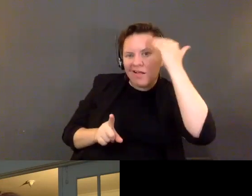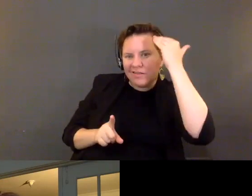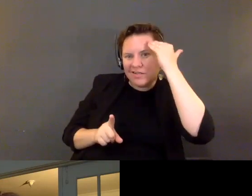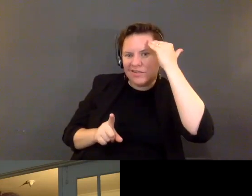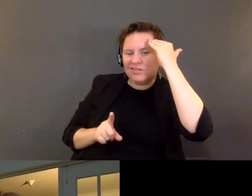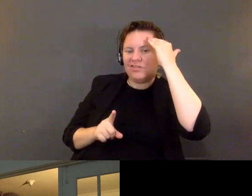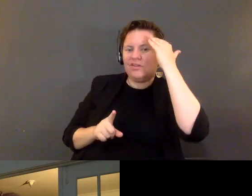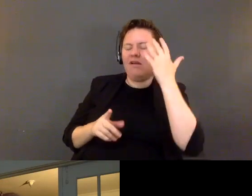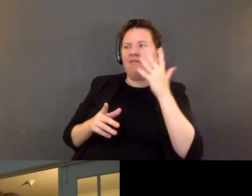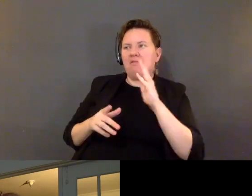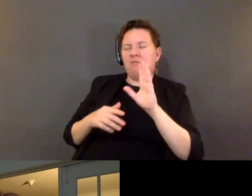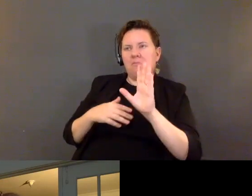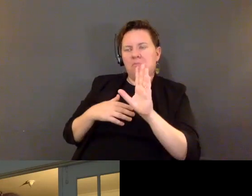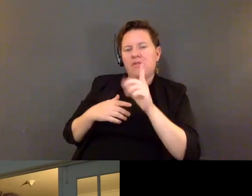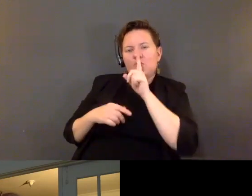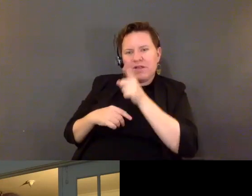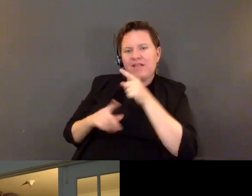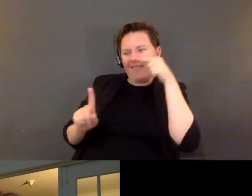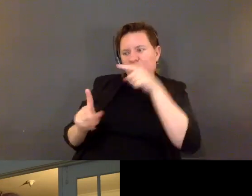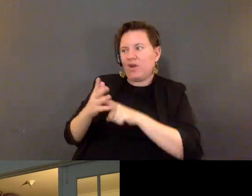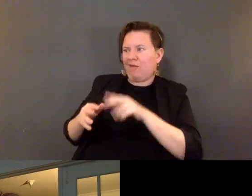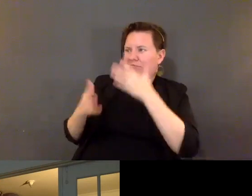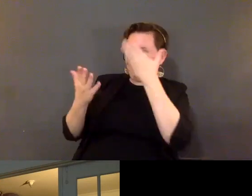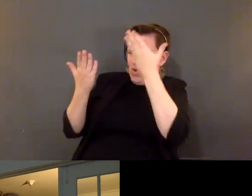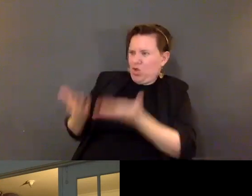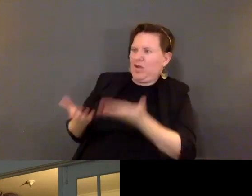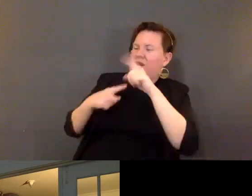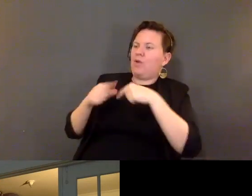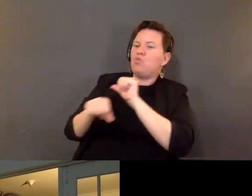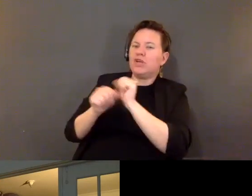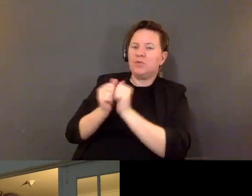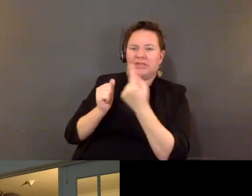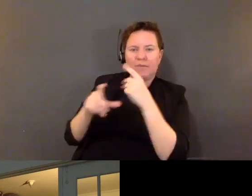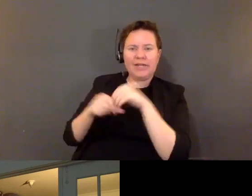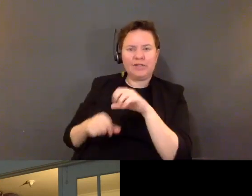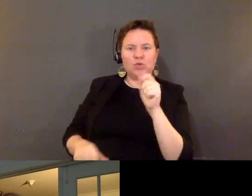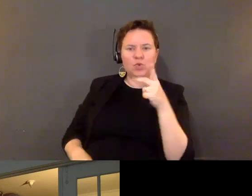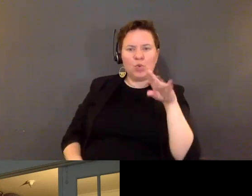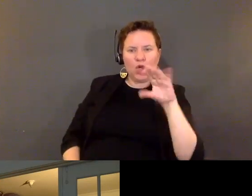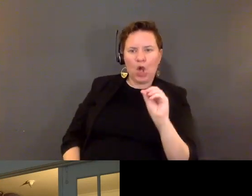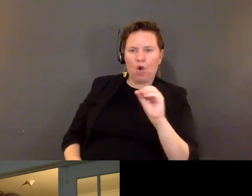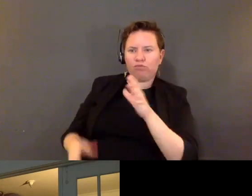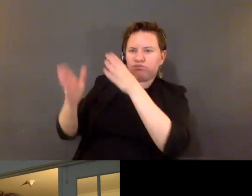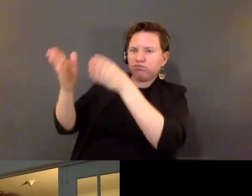to that's what i'm looking at when i'm working with someone in the studio and being figurative is